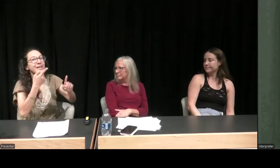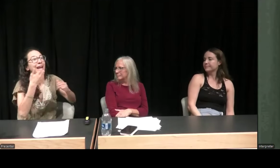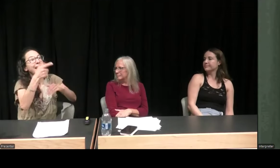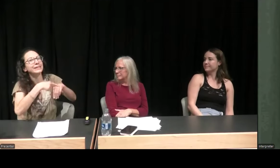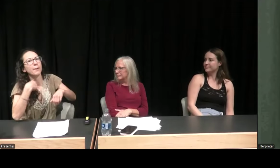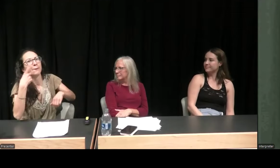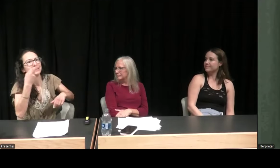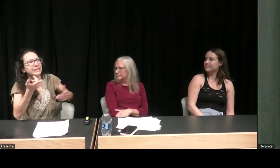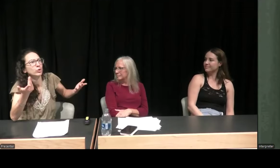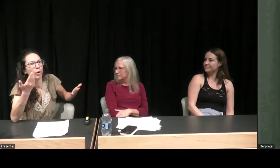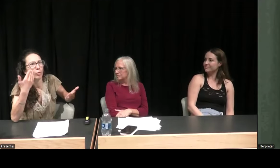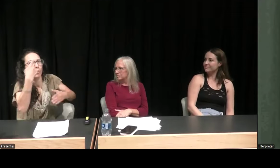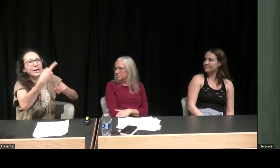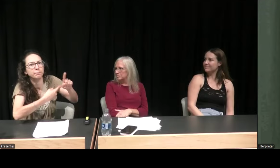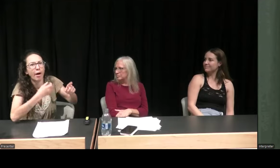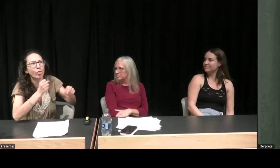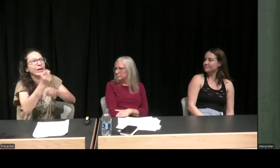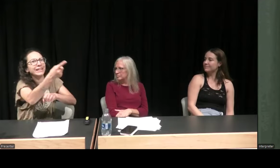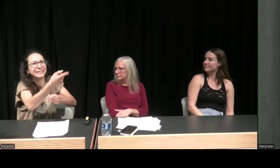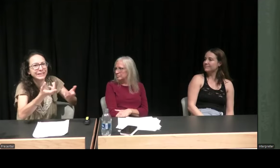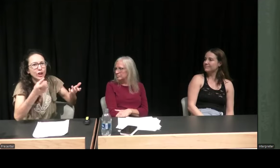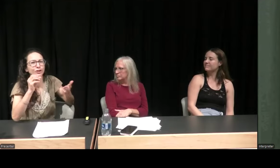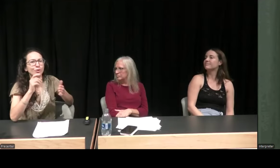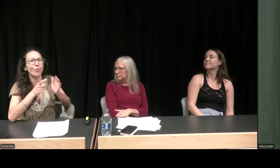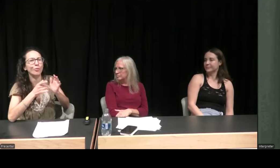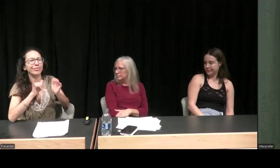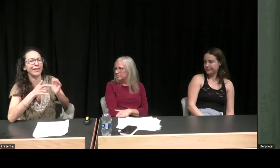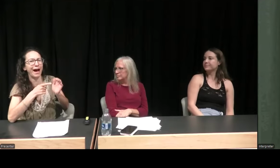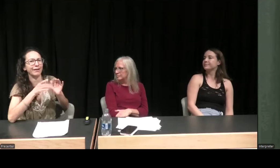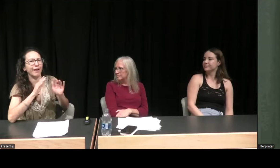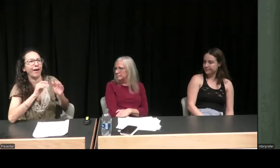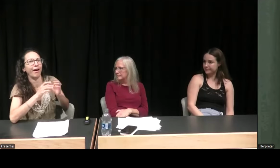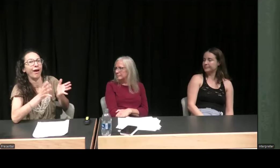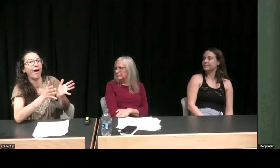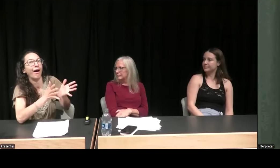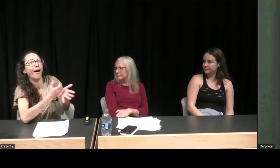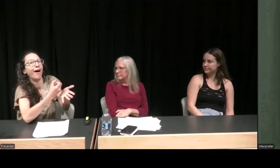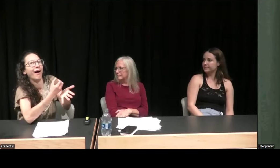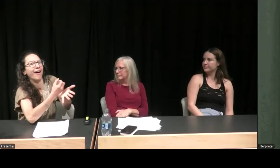connect and see each other again like is you know so common for deaf people like we don't always